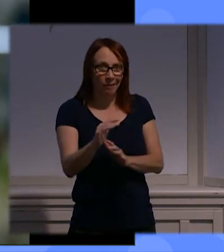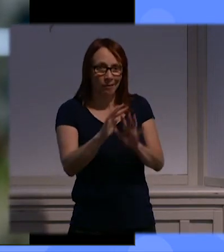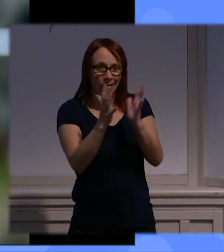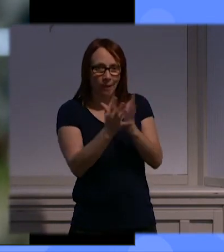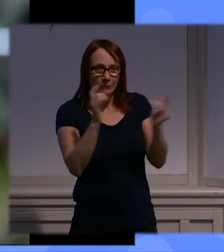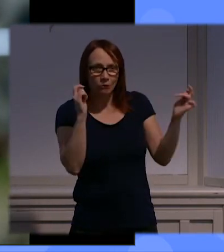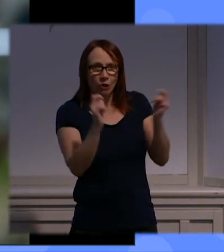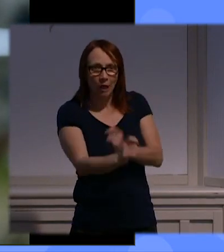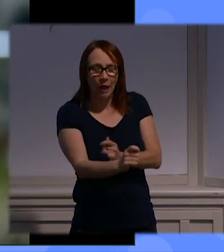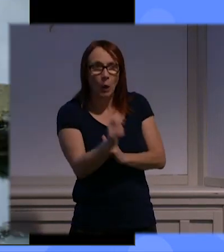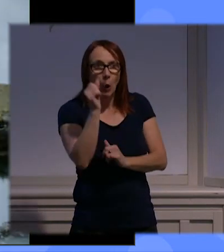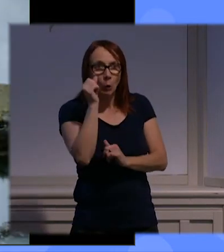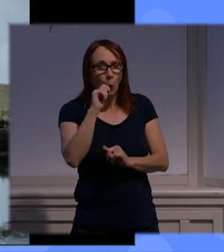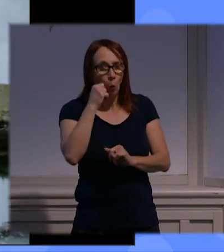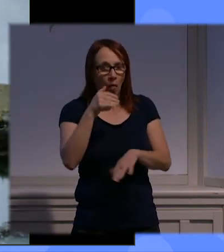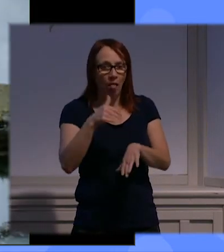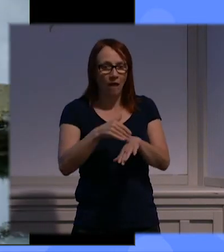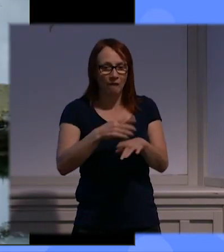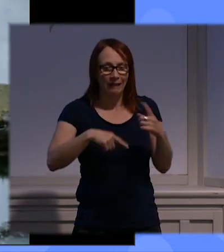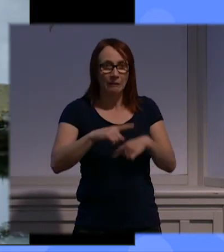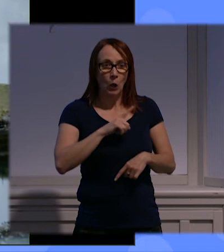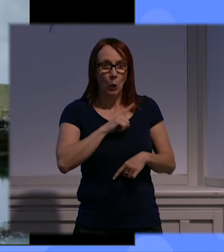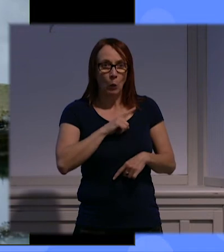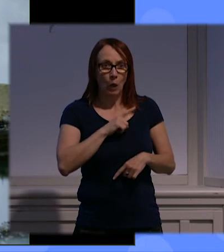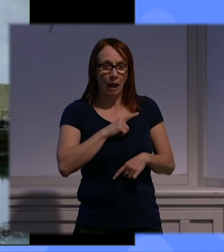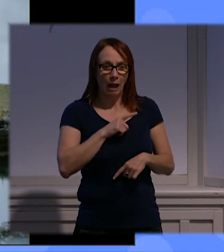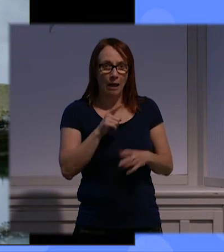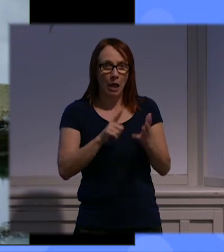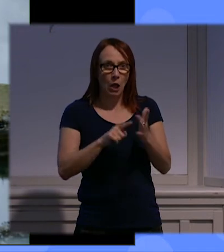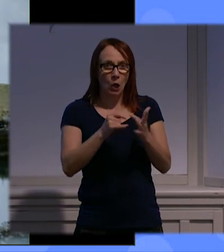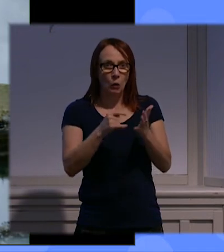really affect life use very low-lying islands which are even though prone to